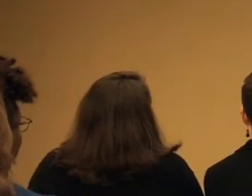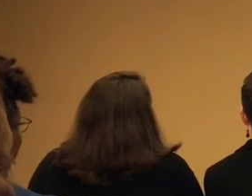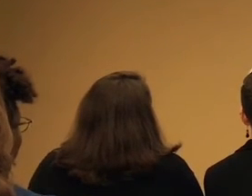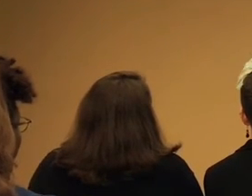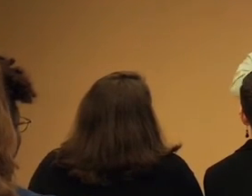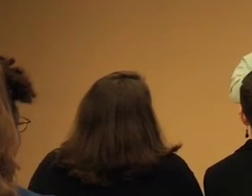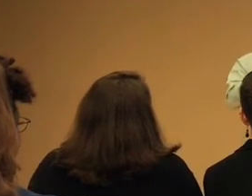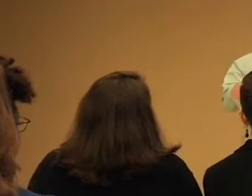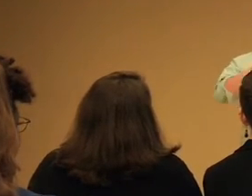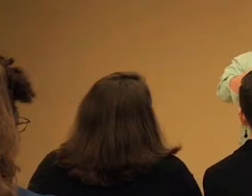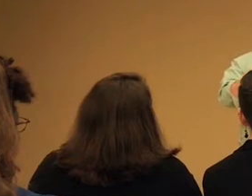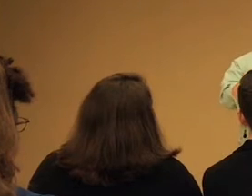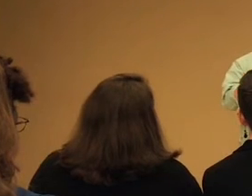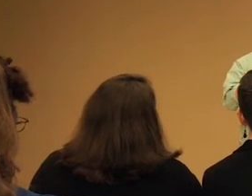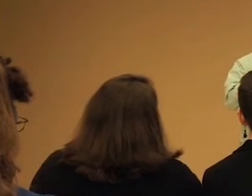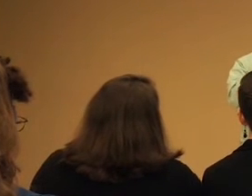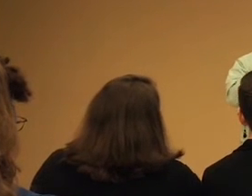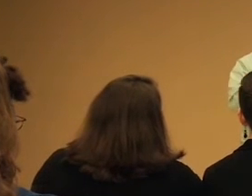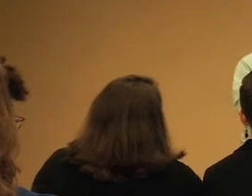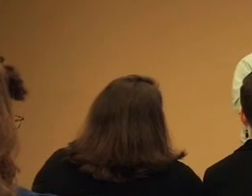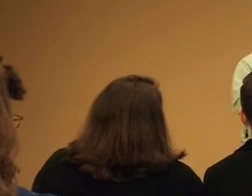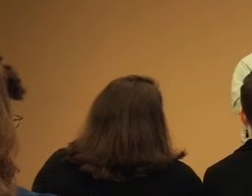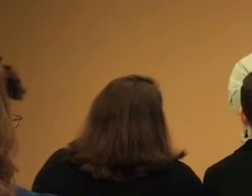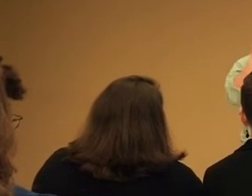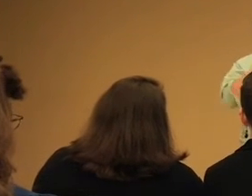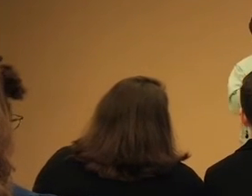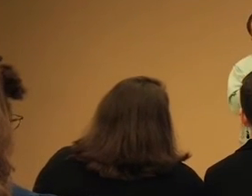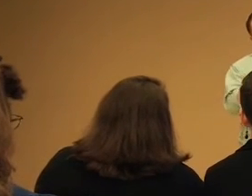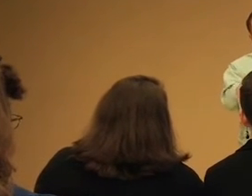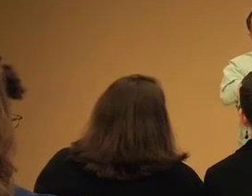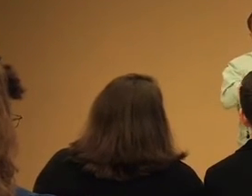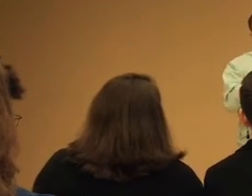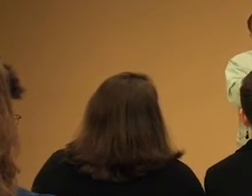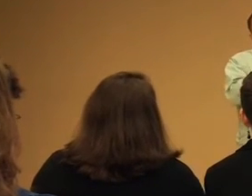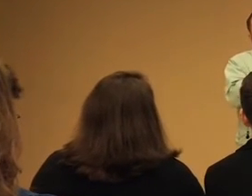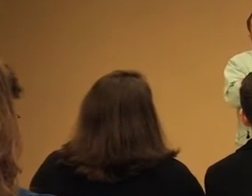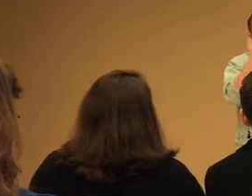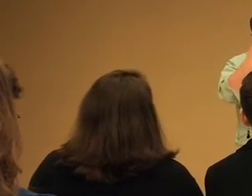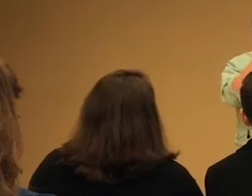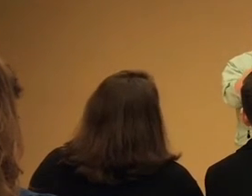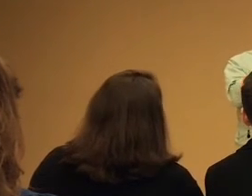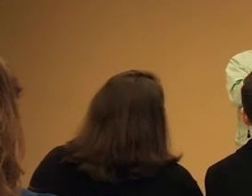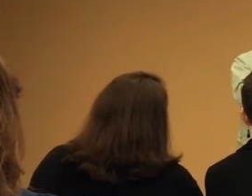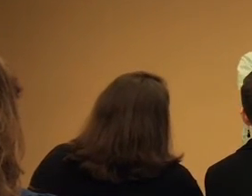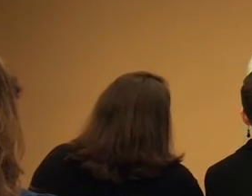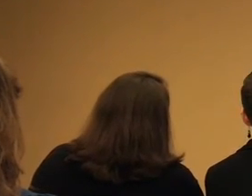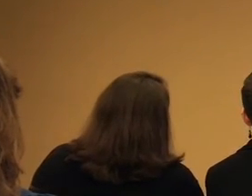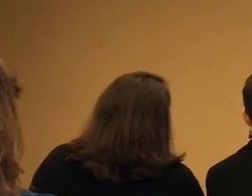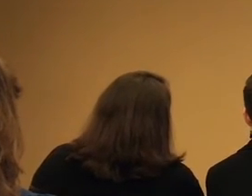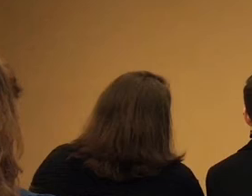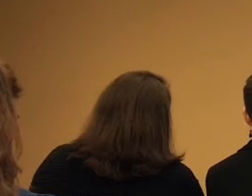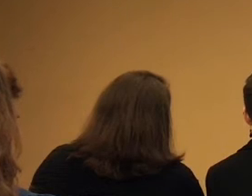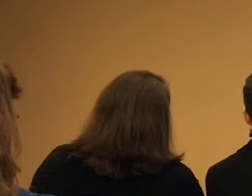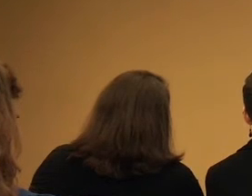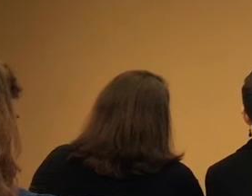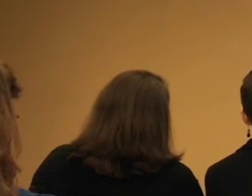So accessibility features to satisfy the deaf and hard of hearing community I know the word satisfy can be